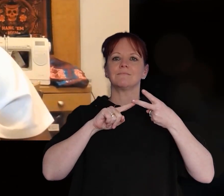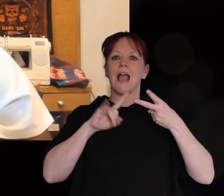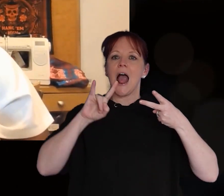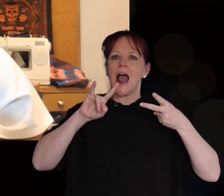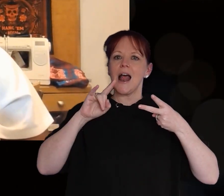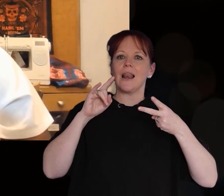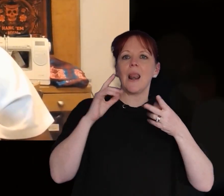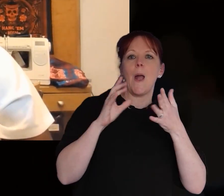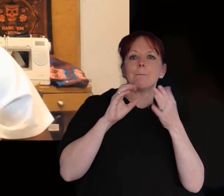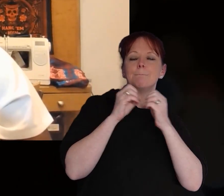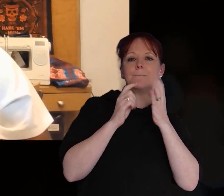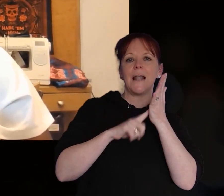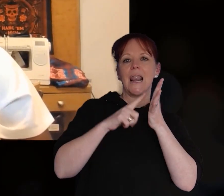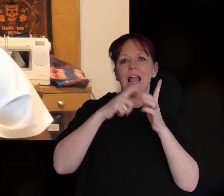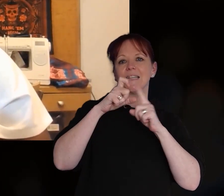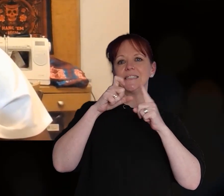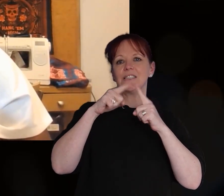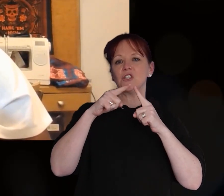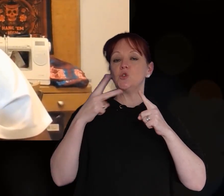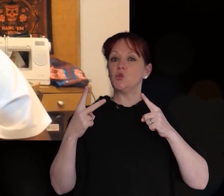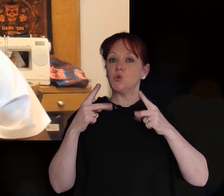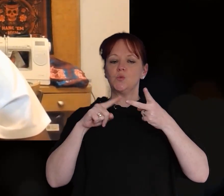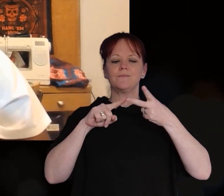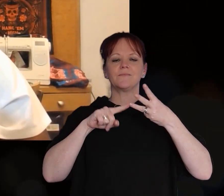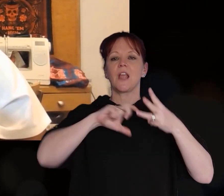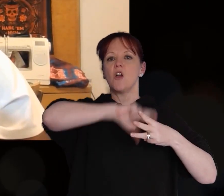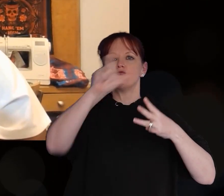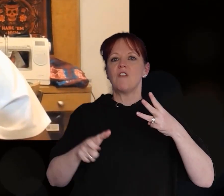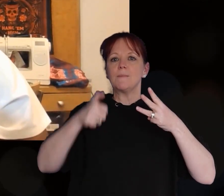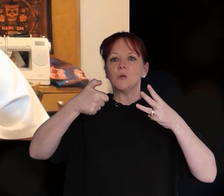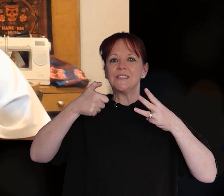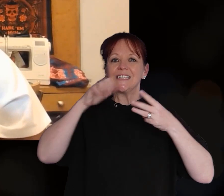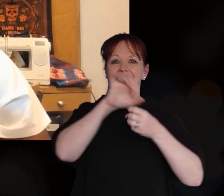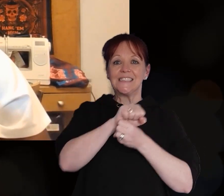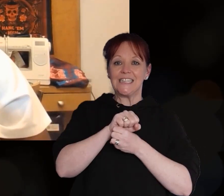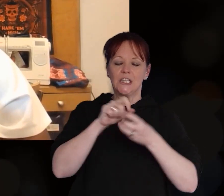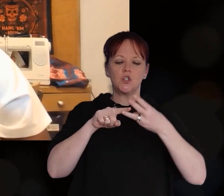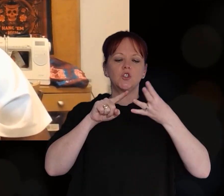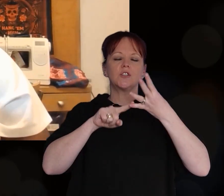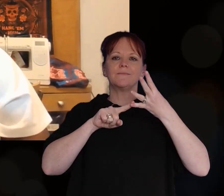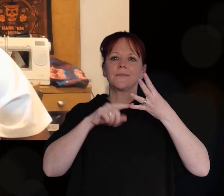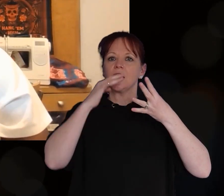Hellblade 2, Rainbow 6 Siege, Dragon Age: The Veilguard,